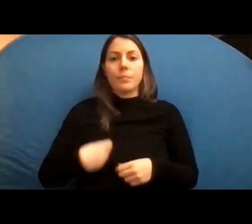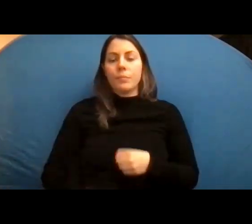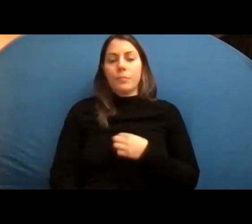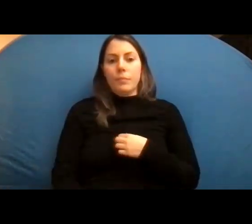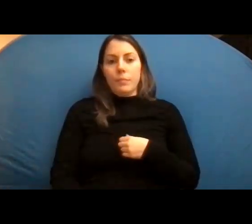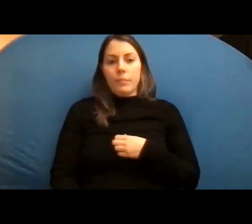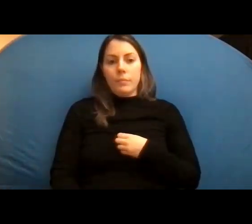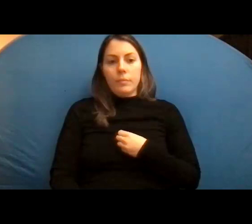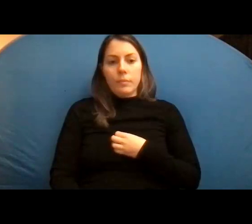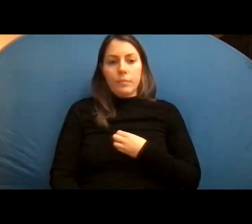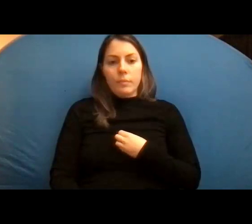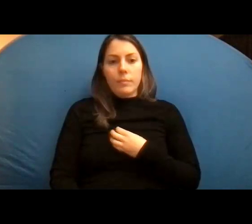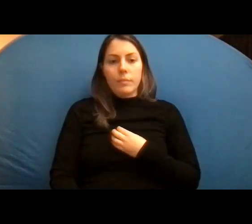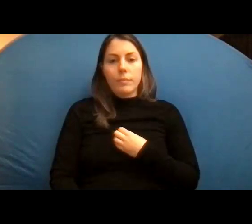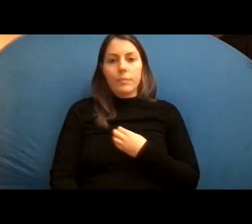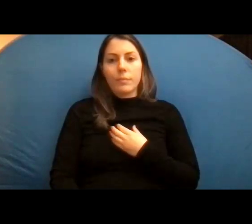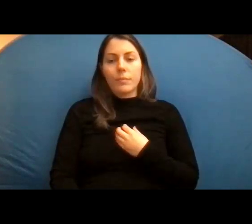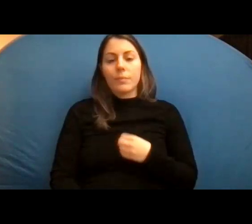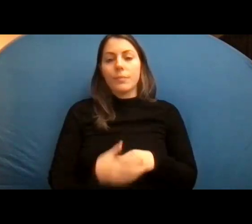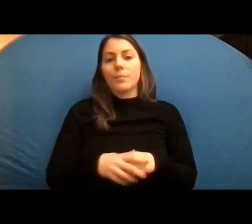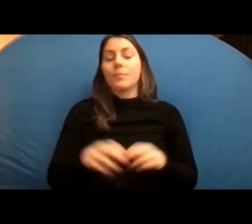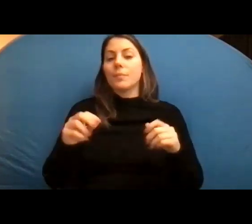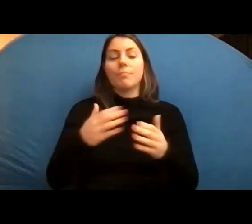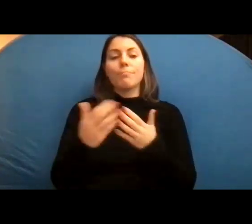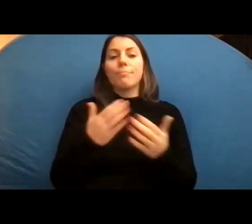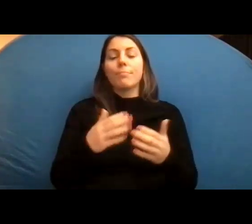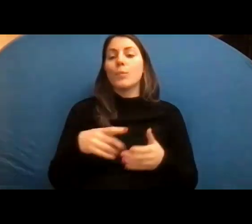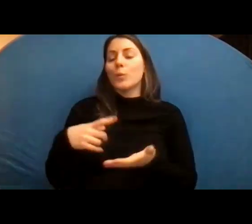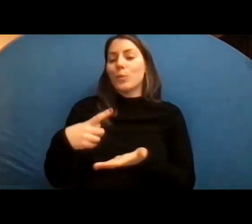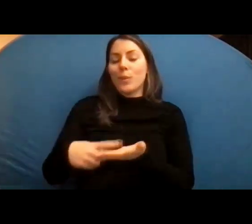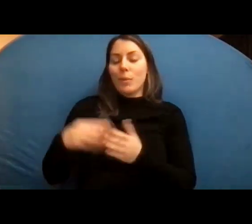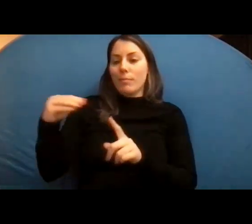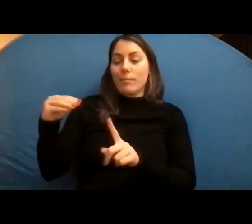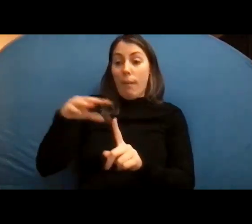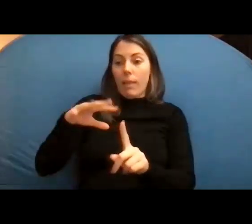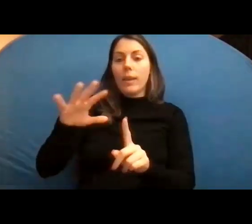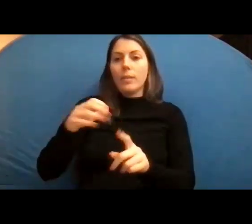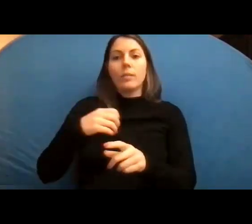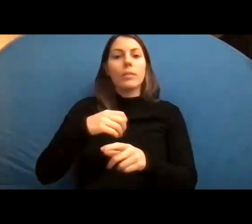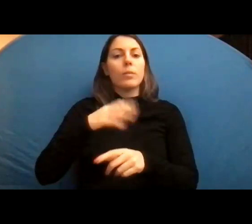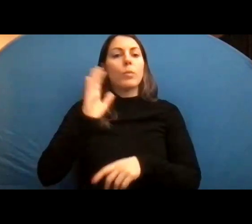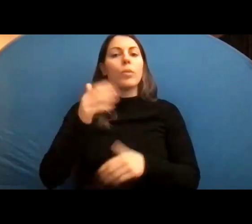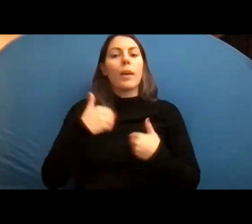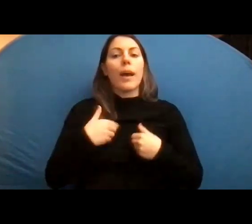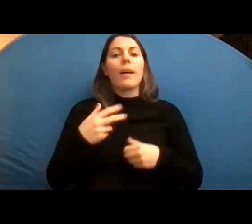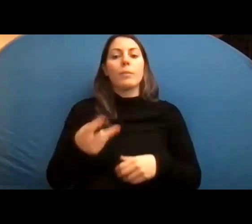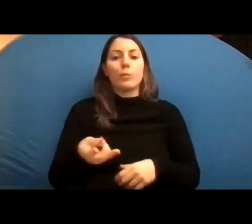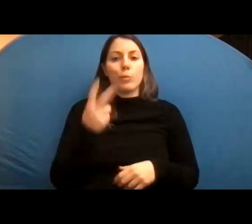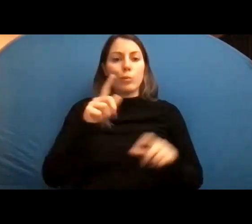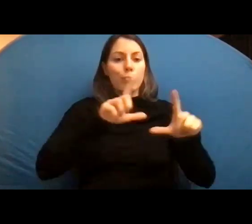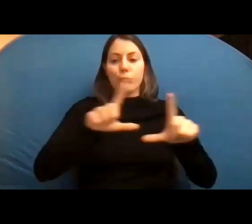All right. So as we were talking about